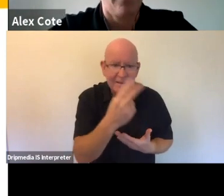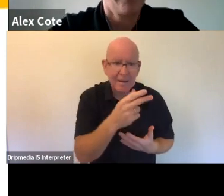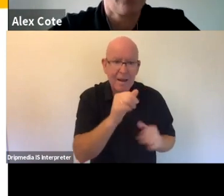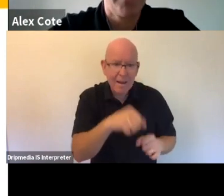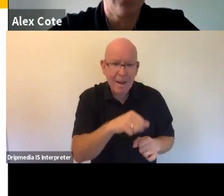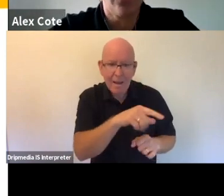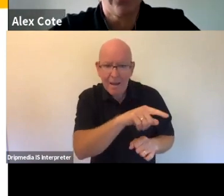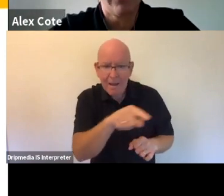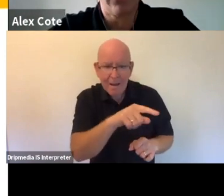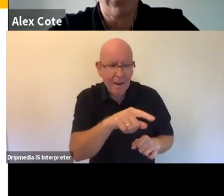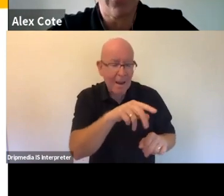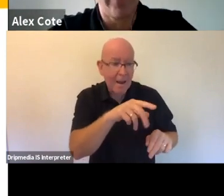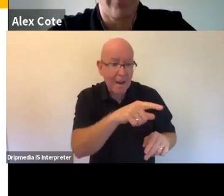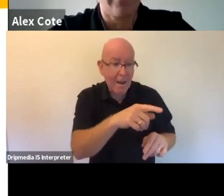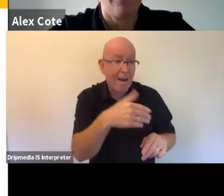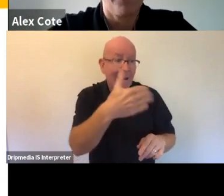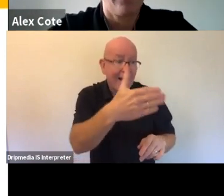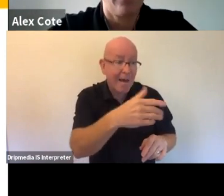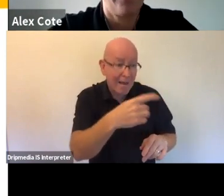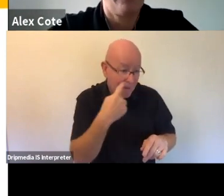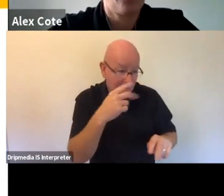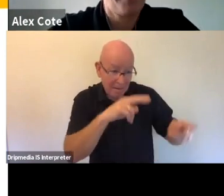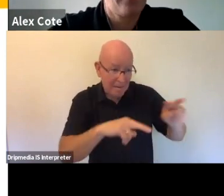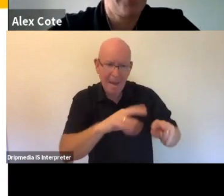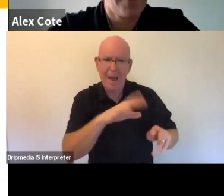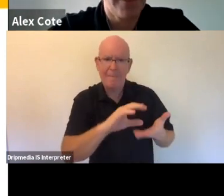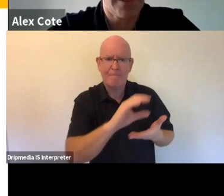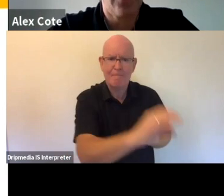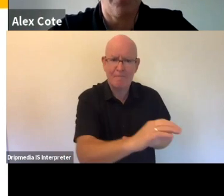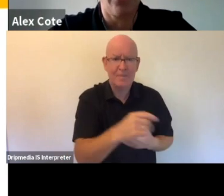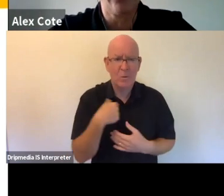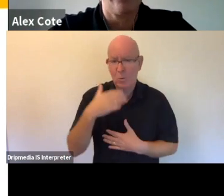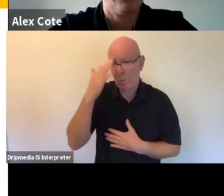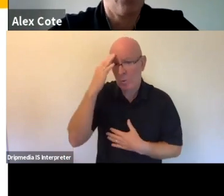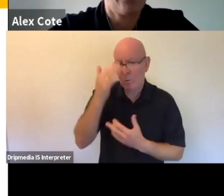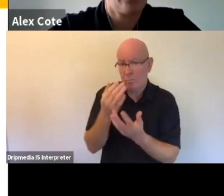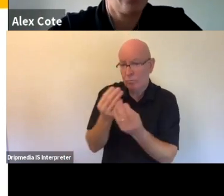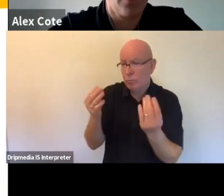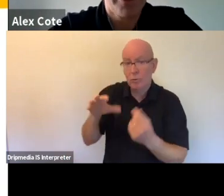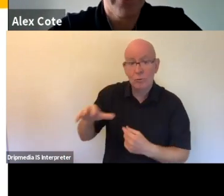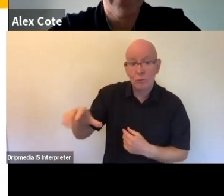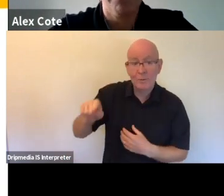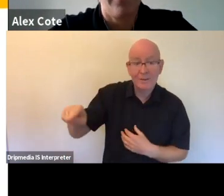There has been also several countries where there was specific [unintelligible] support. For instance, in Mauritius,